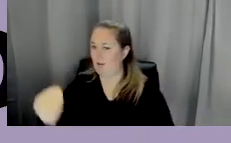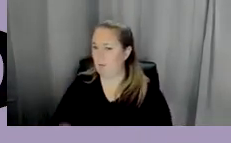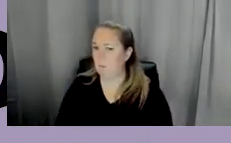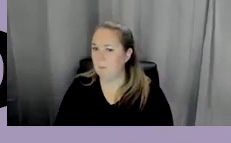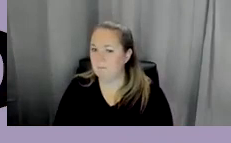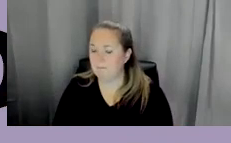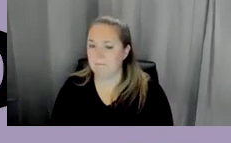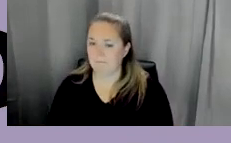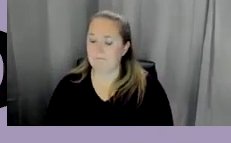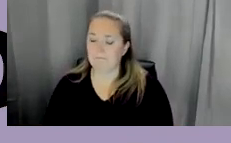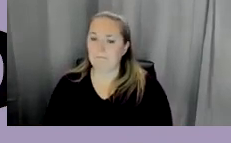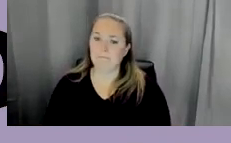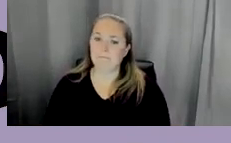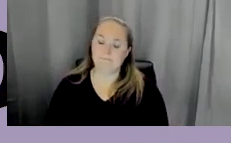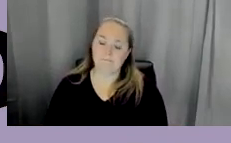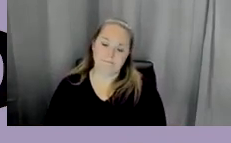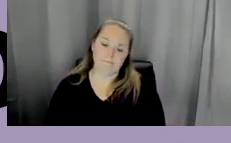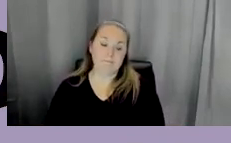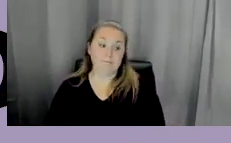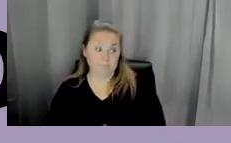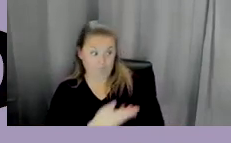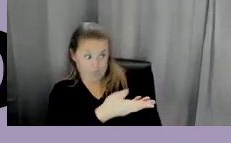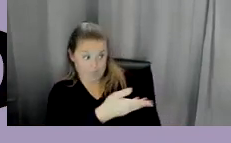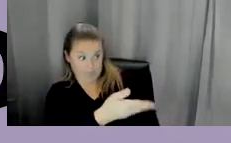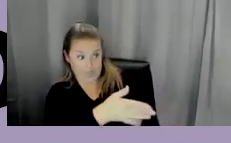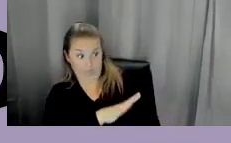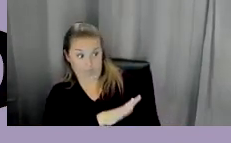PROPOSAL FOR THIS KIND OF ASSESSMENT.